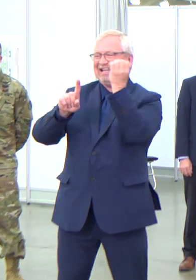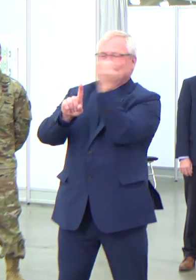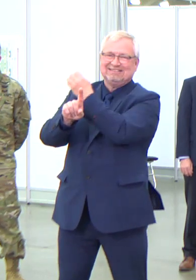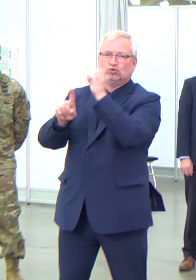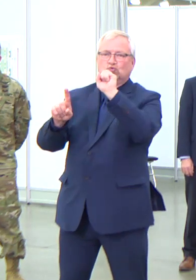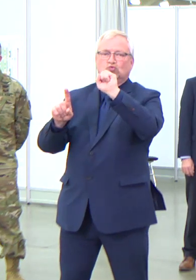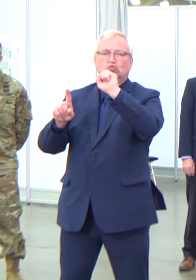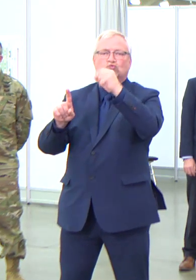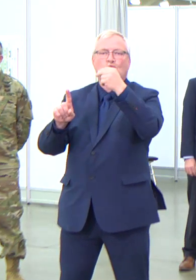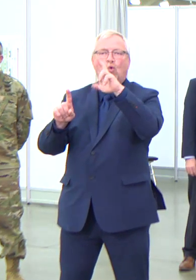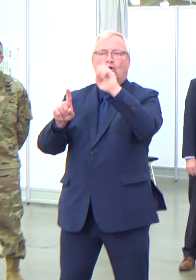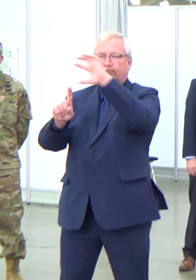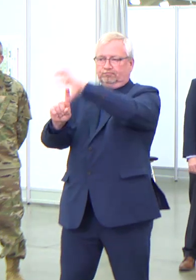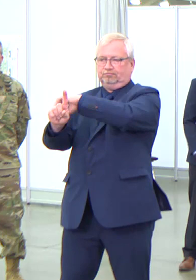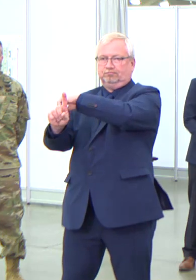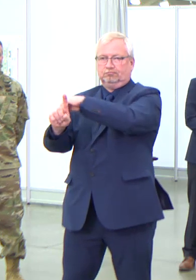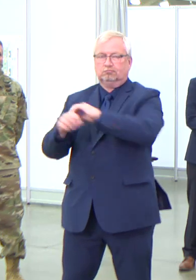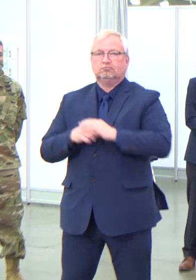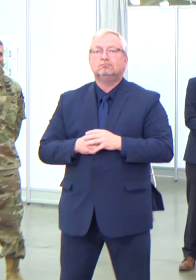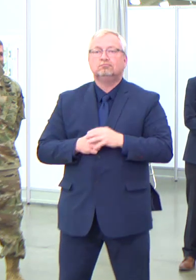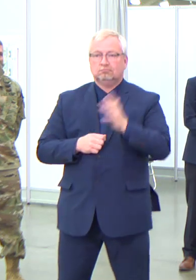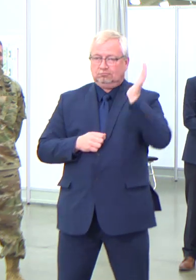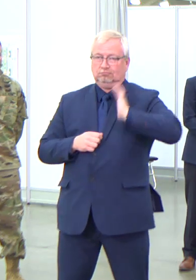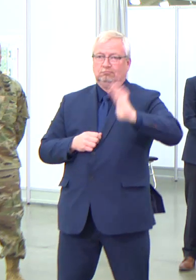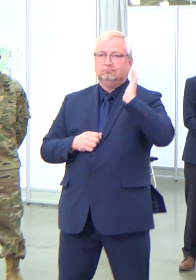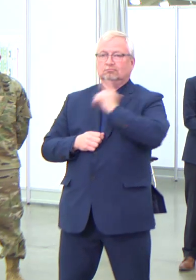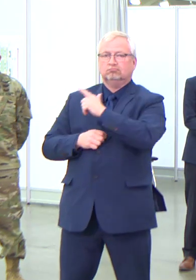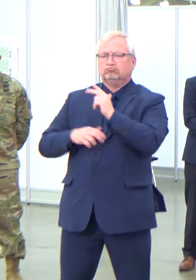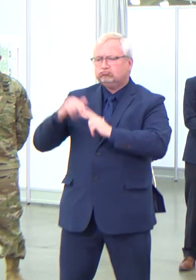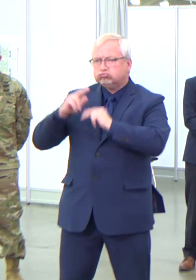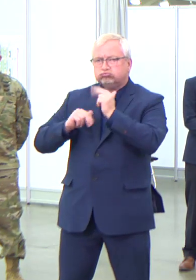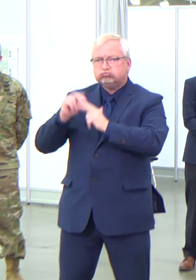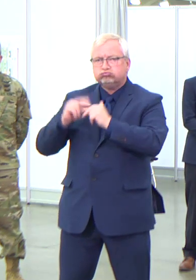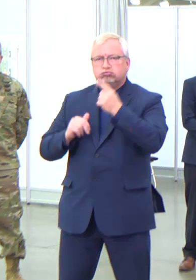on the Eastern Shore, which in the span of one week went from building